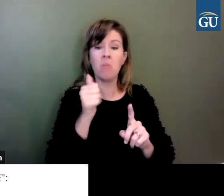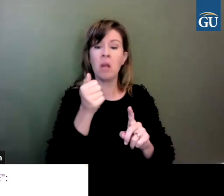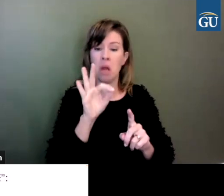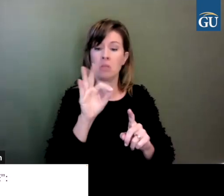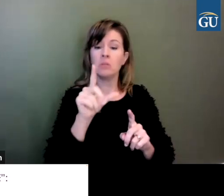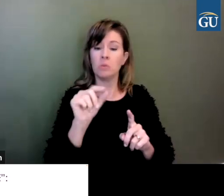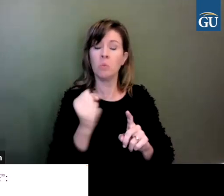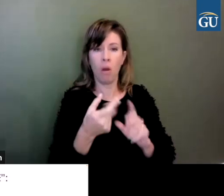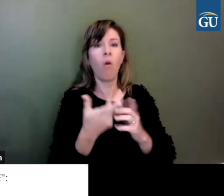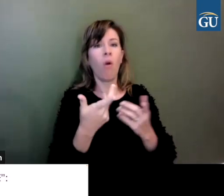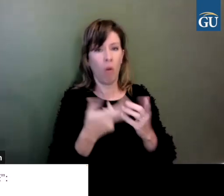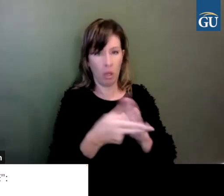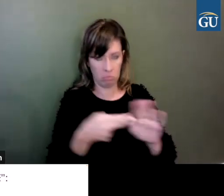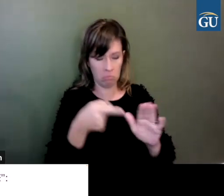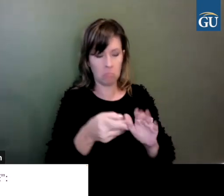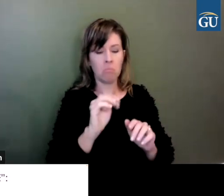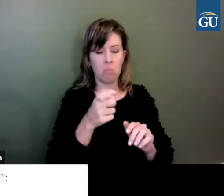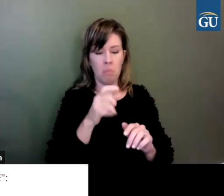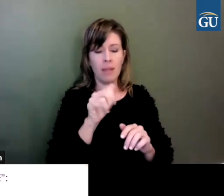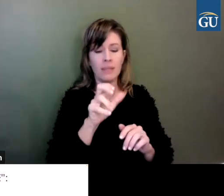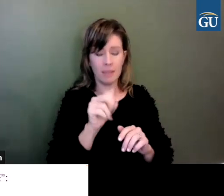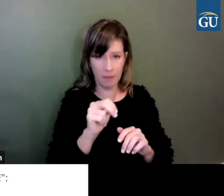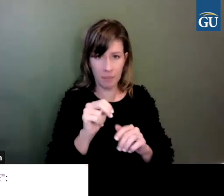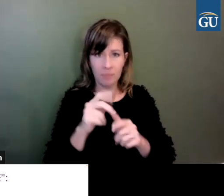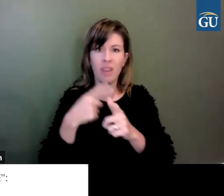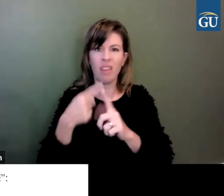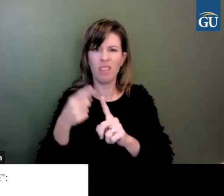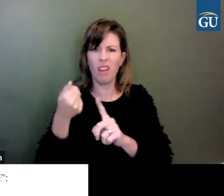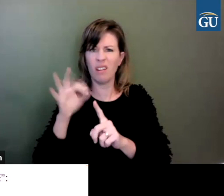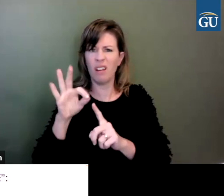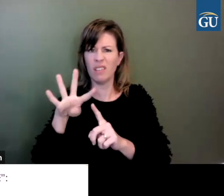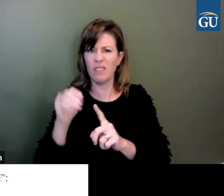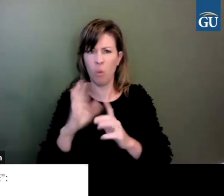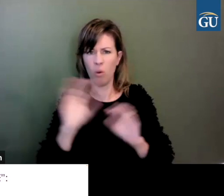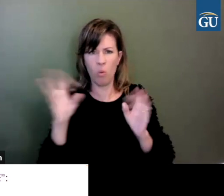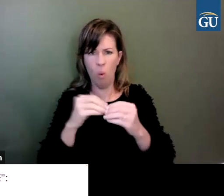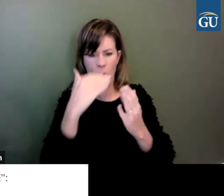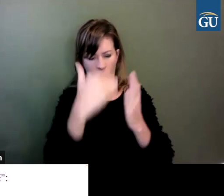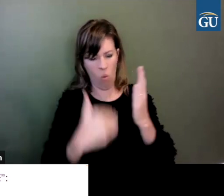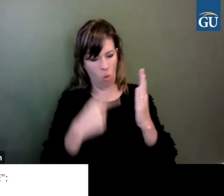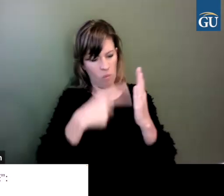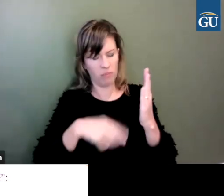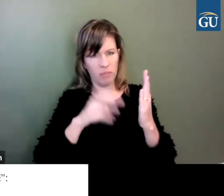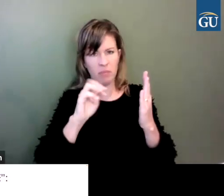the category off, you would've went back to being white. Nothing about you physically changed at all. But the